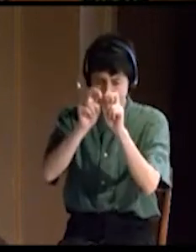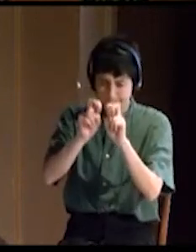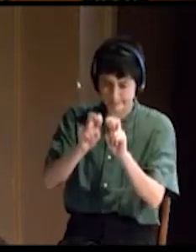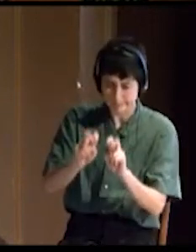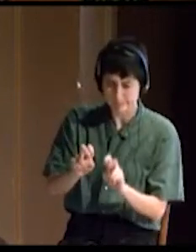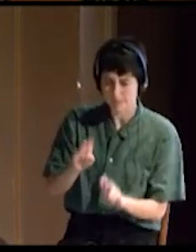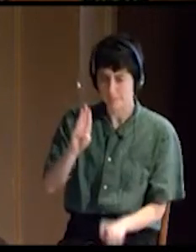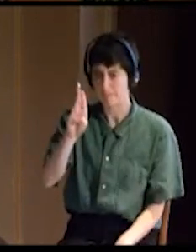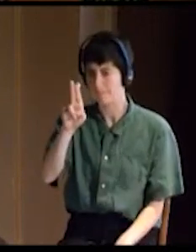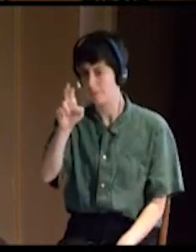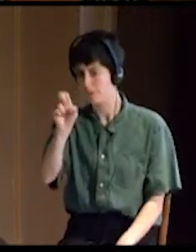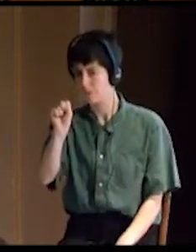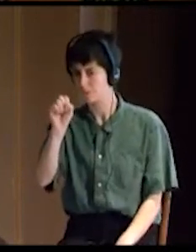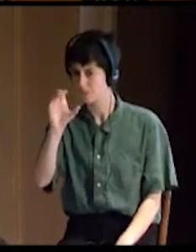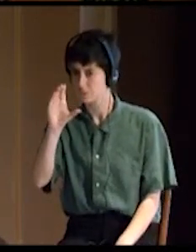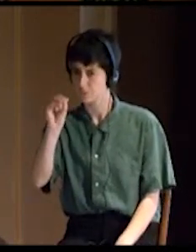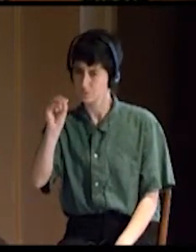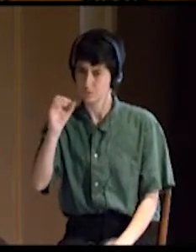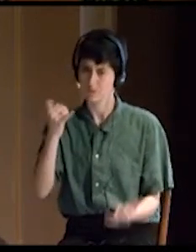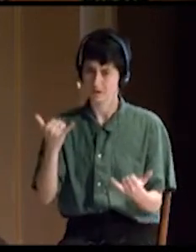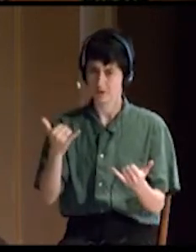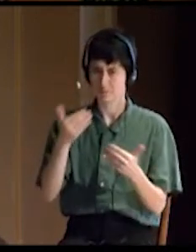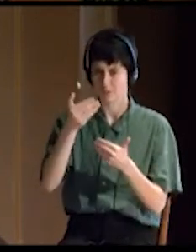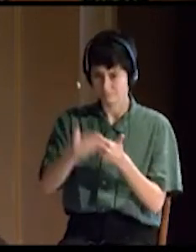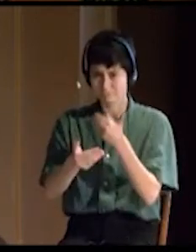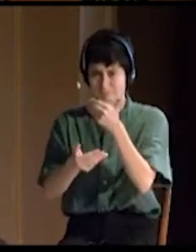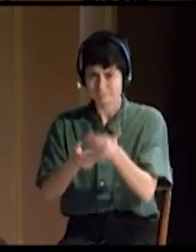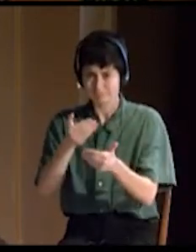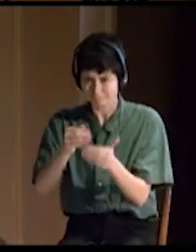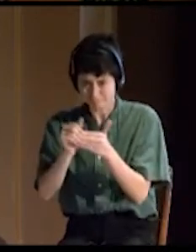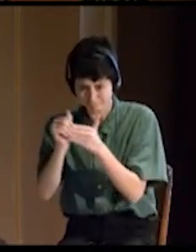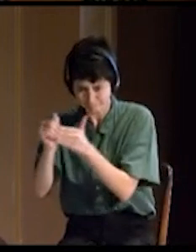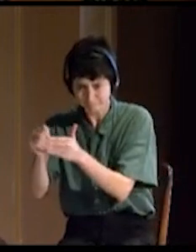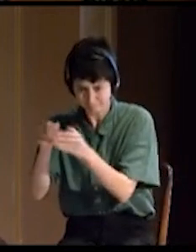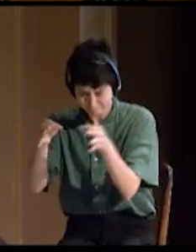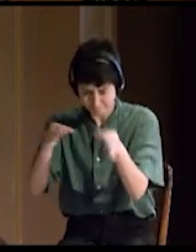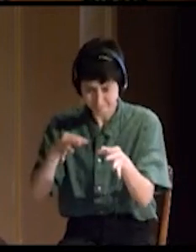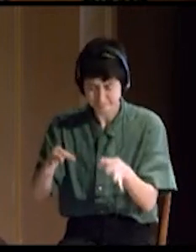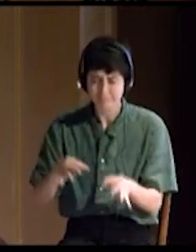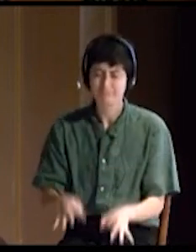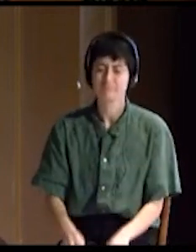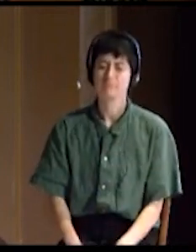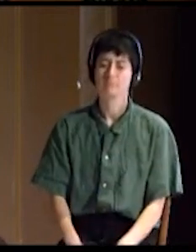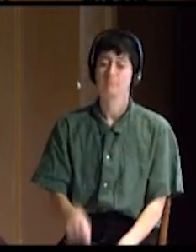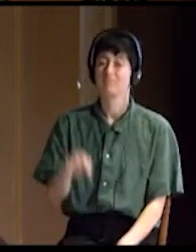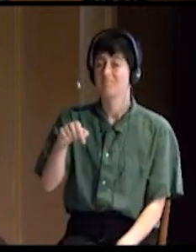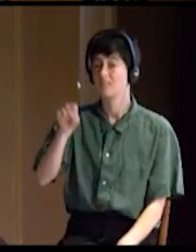So a quick comparison utilizing this software known as BUSCO, which utilizes data sets